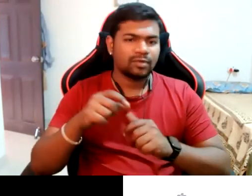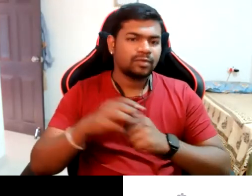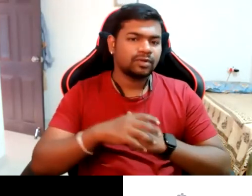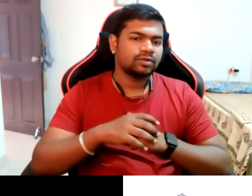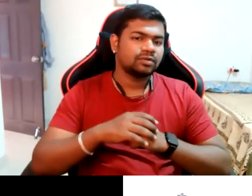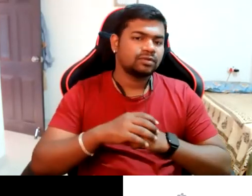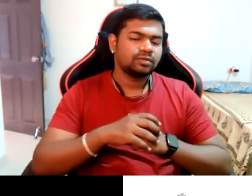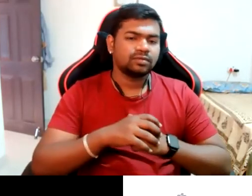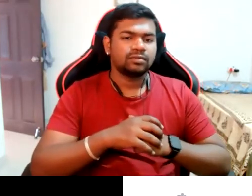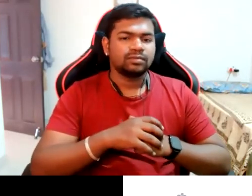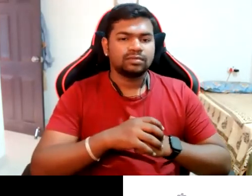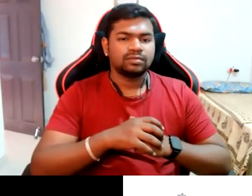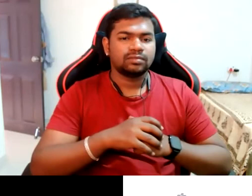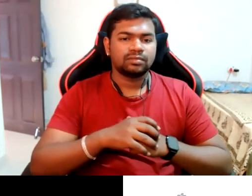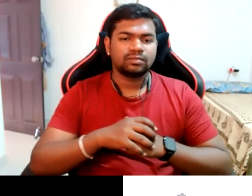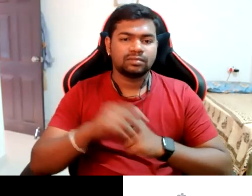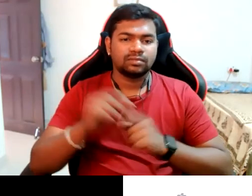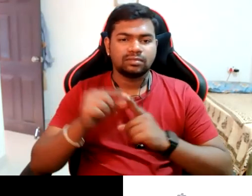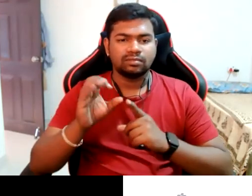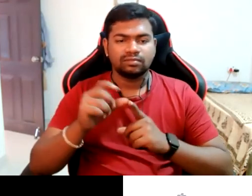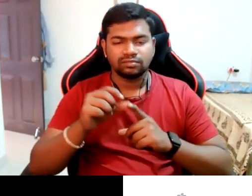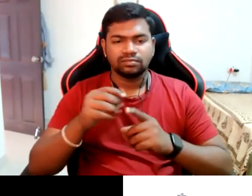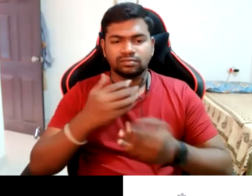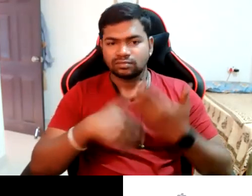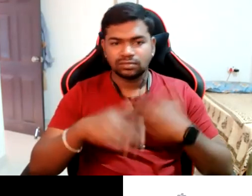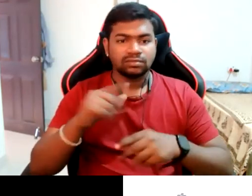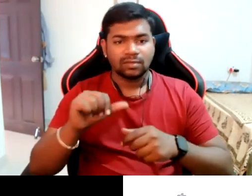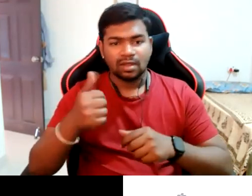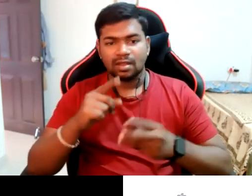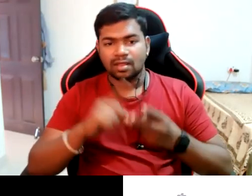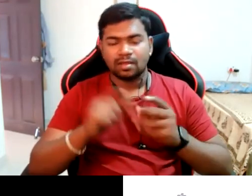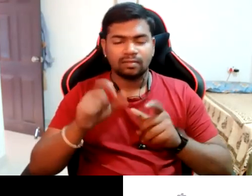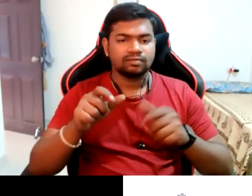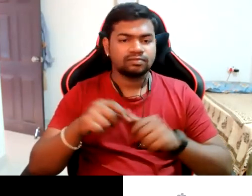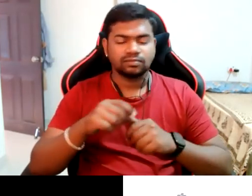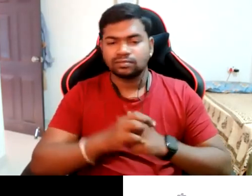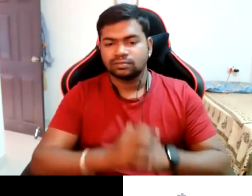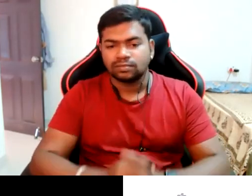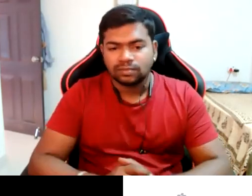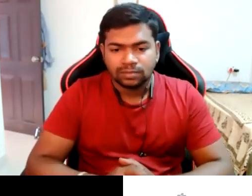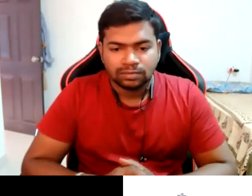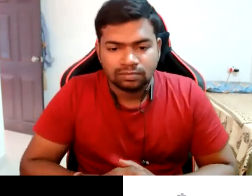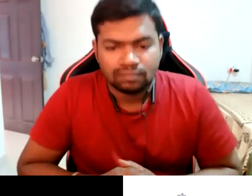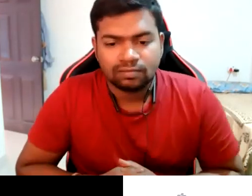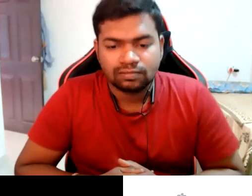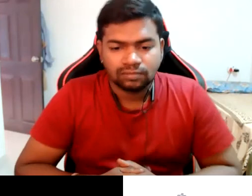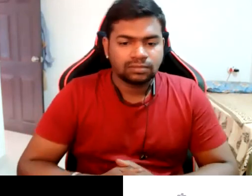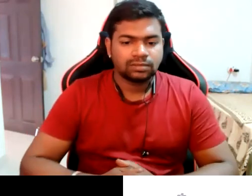for people with disabillity other than hearing impairment. No, I mean for people with disabilities who might have